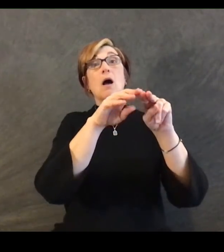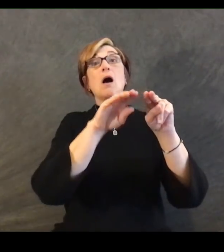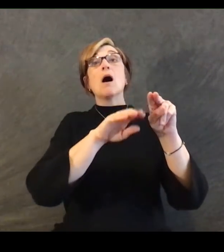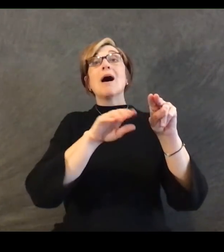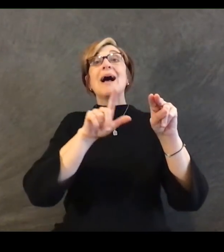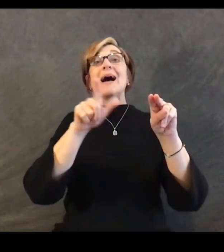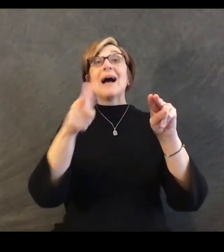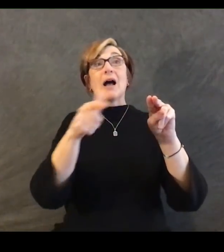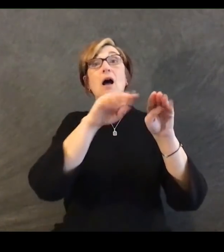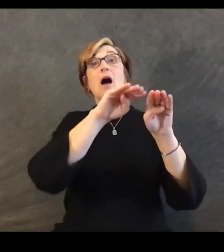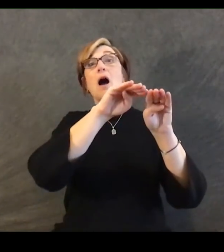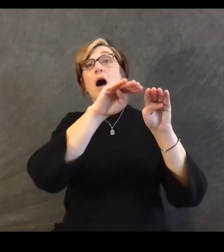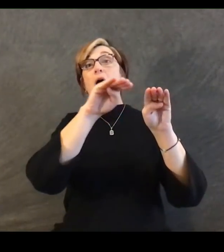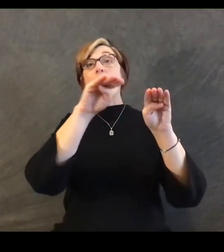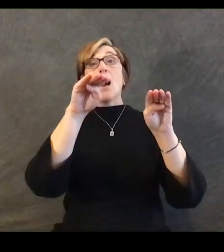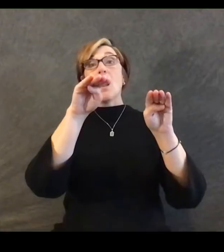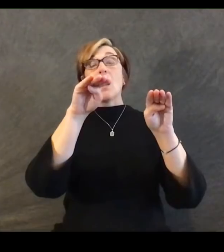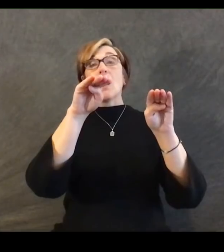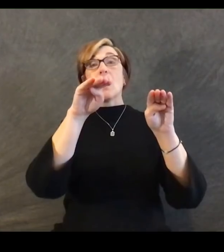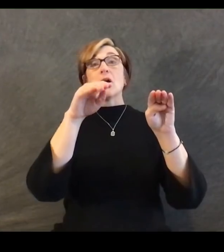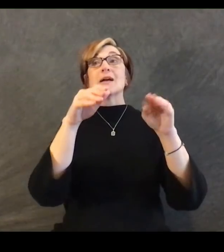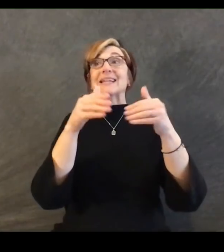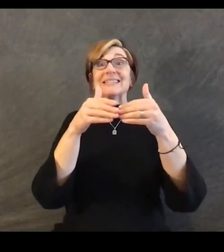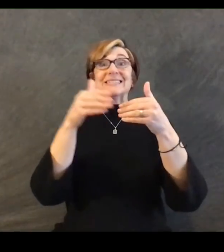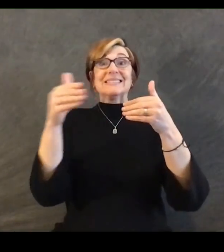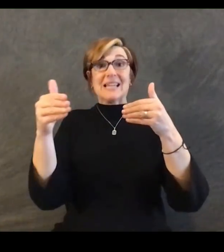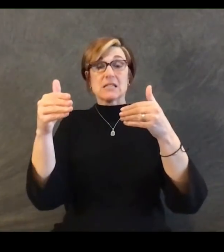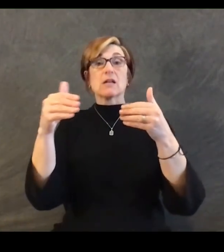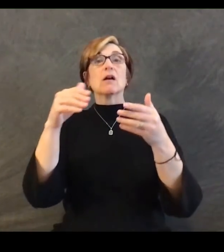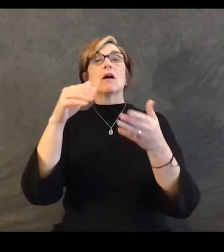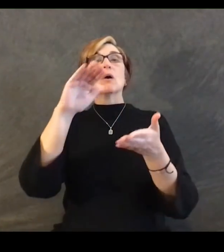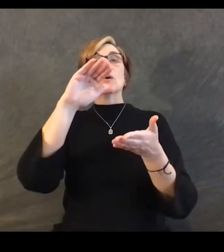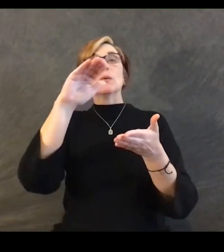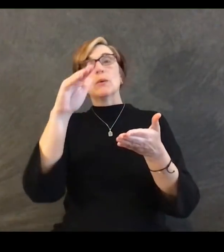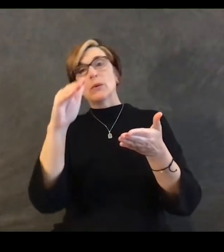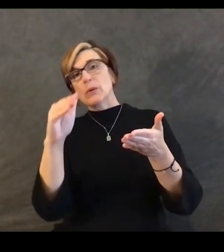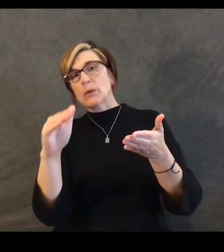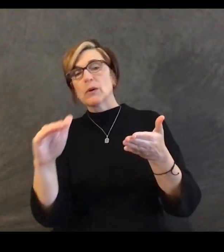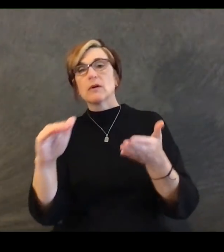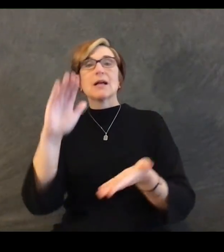hospitalizations the next effect is less intensive care and the next effect is